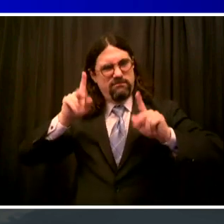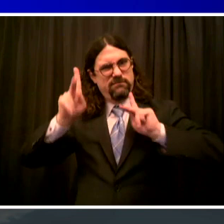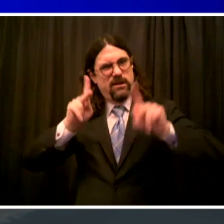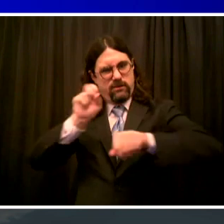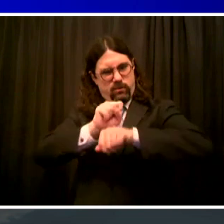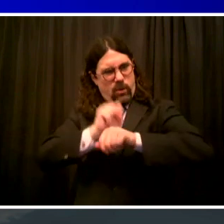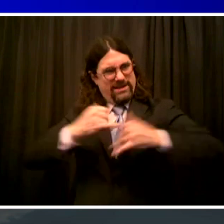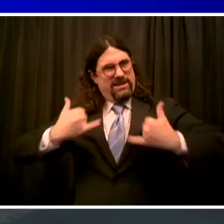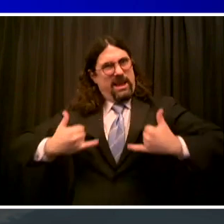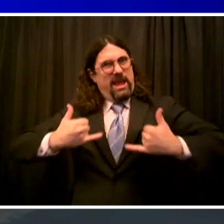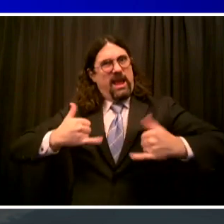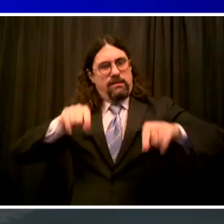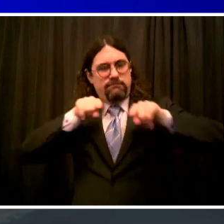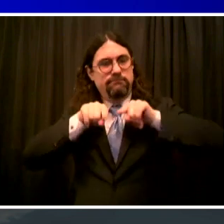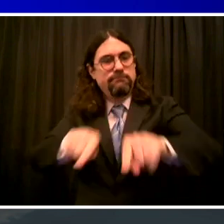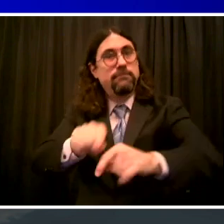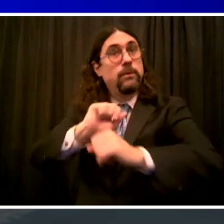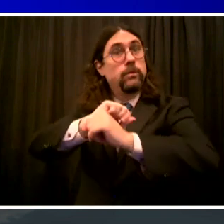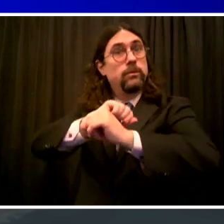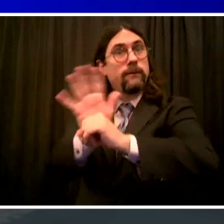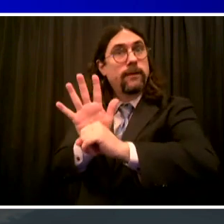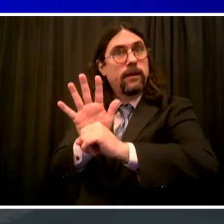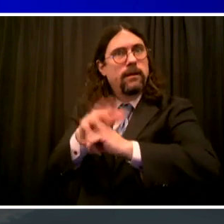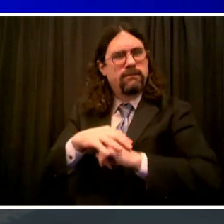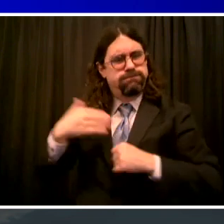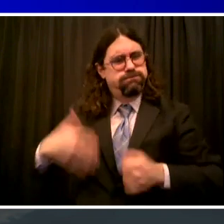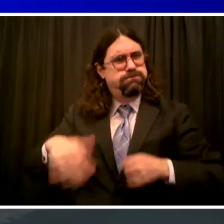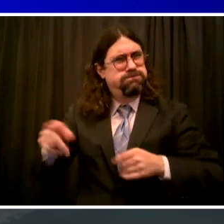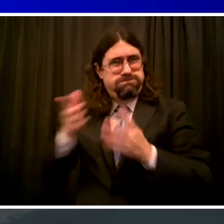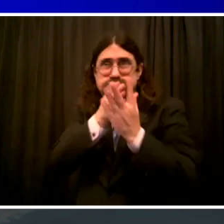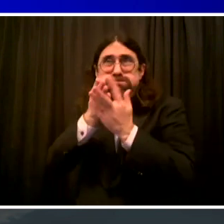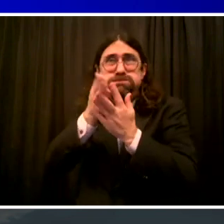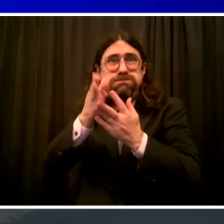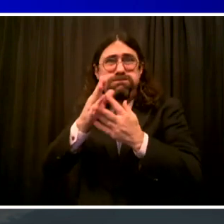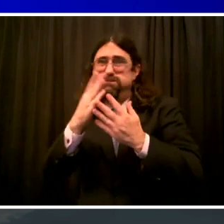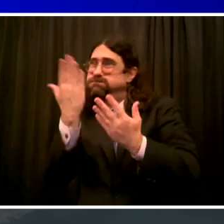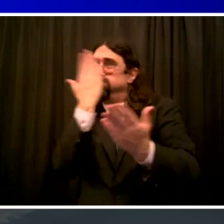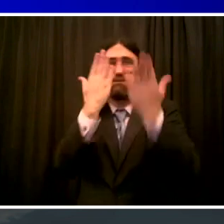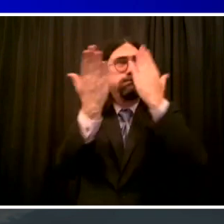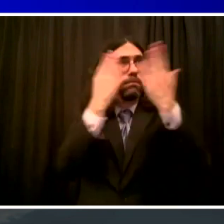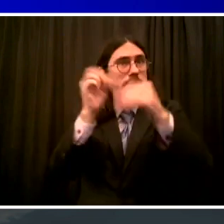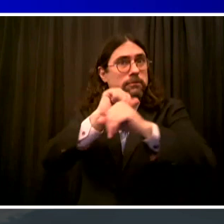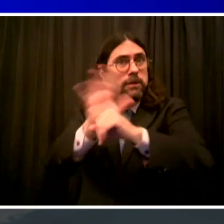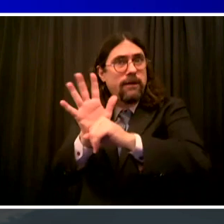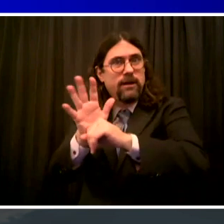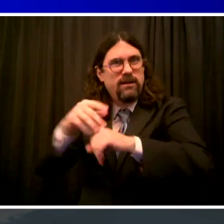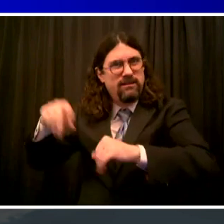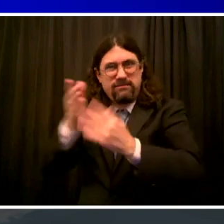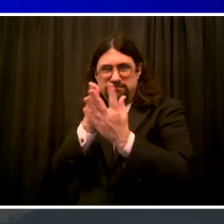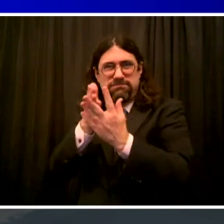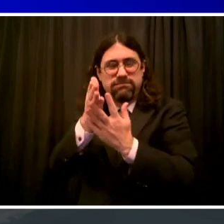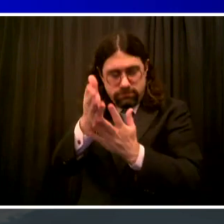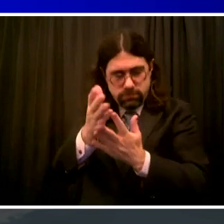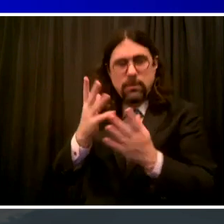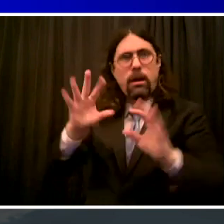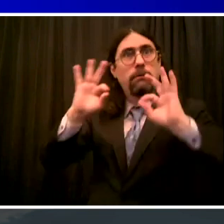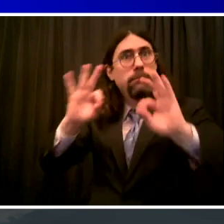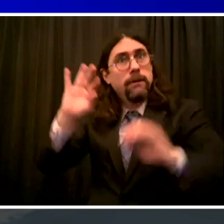THAT PEOEPL WHO REA WRKOING RIGHT NOW, WHO HAVE FOUGHT THROUGH THIS CRISIS MAY DESERVE. AND IT'S COMING